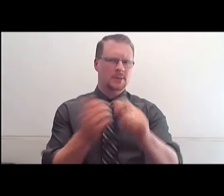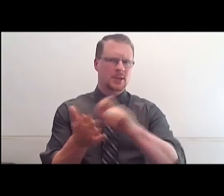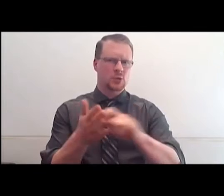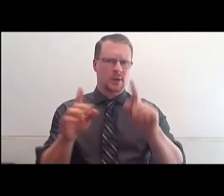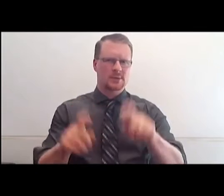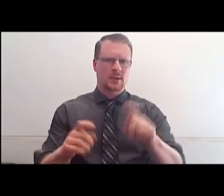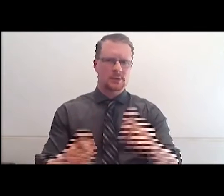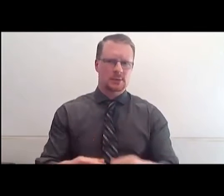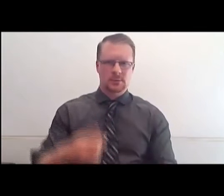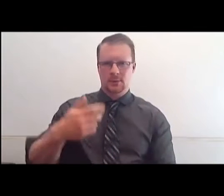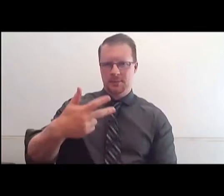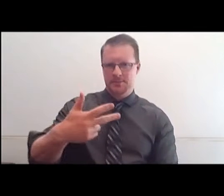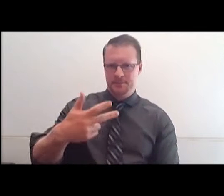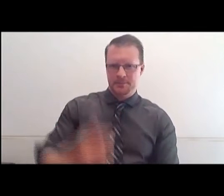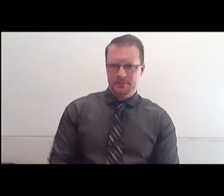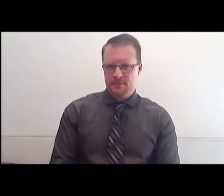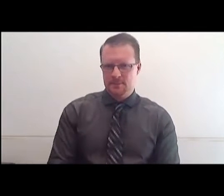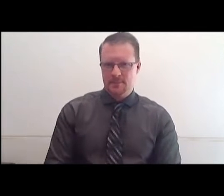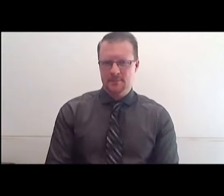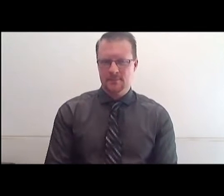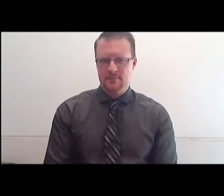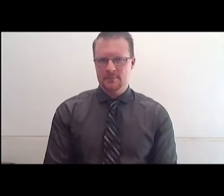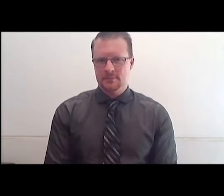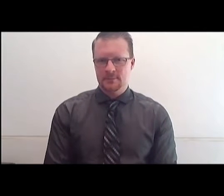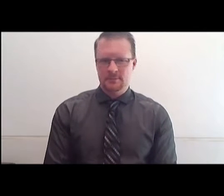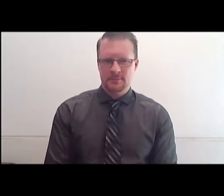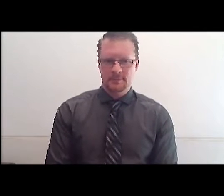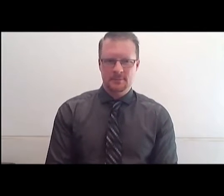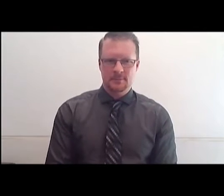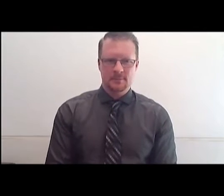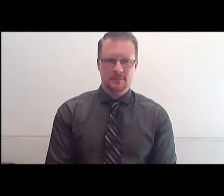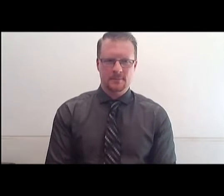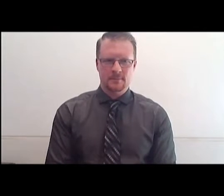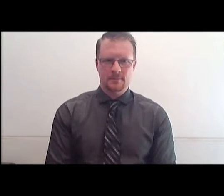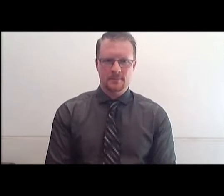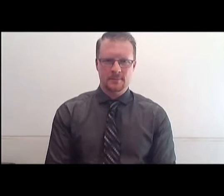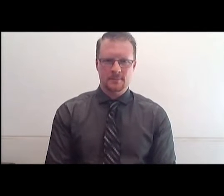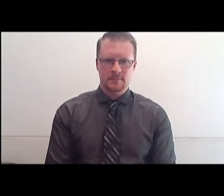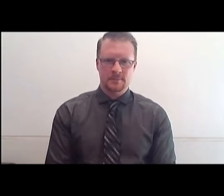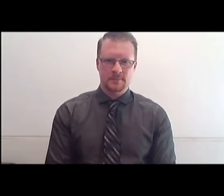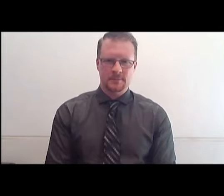"Clinical skills, framing how we approach others, "or passing a written test?"